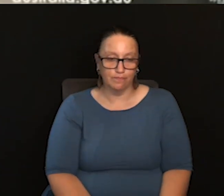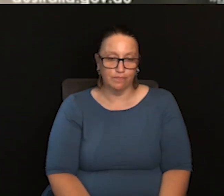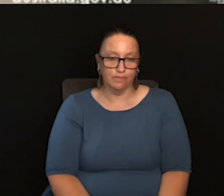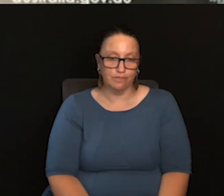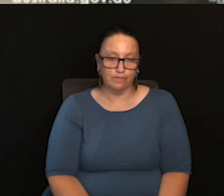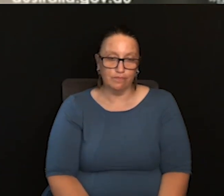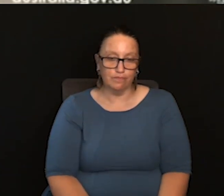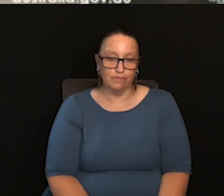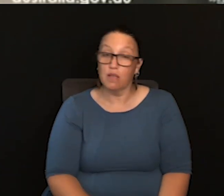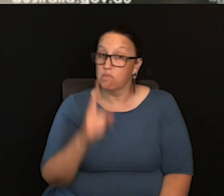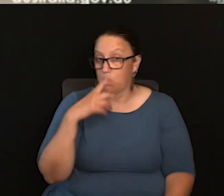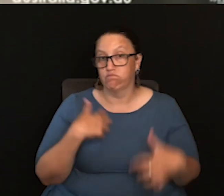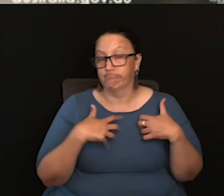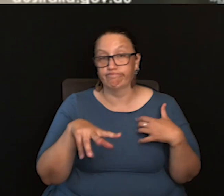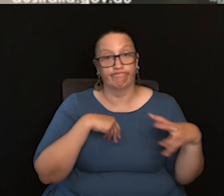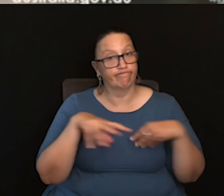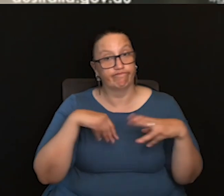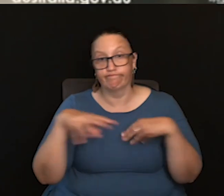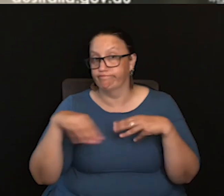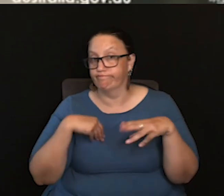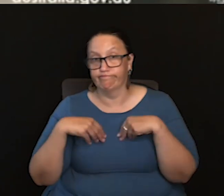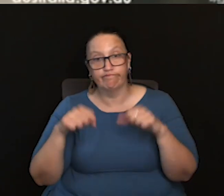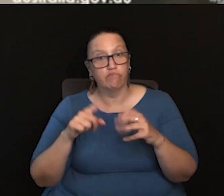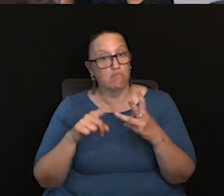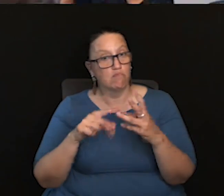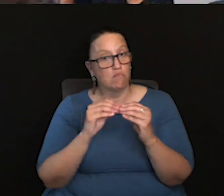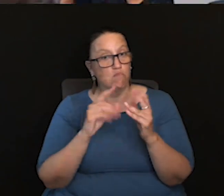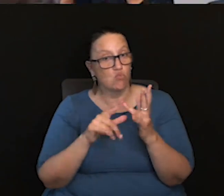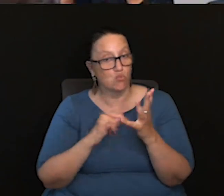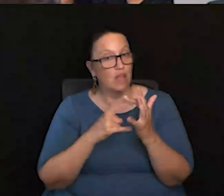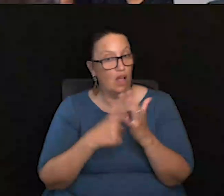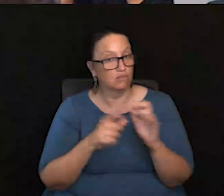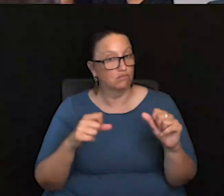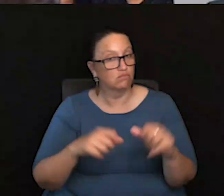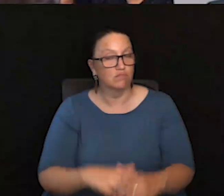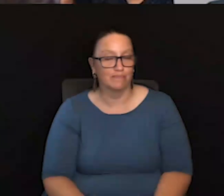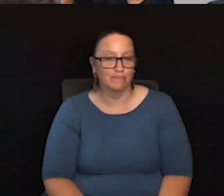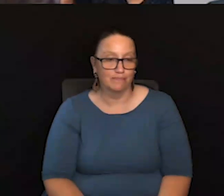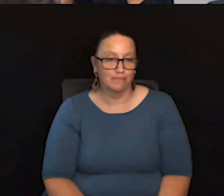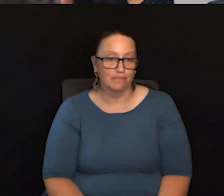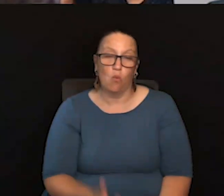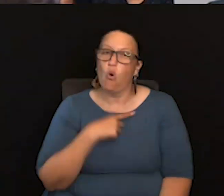And then the last question please? Thank you, Mr (UNKNOWN) From Seven News. I know (OVERLAPPING VOICES).